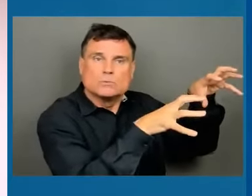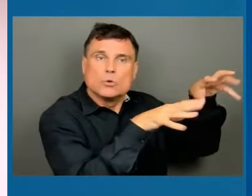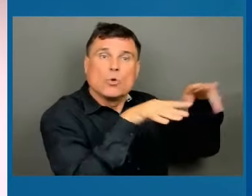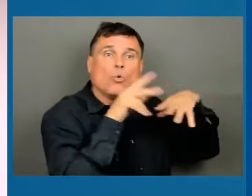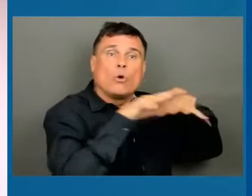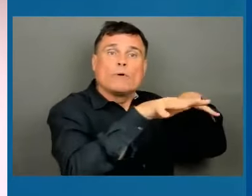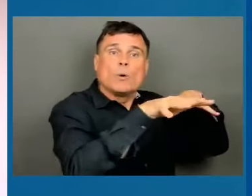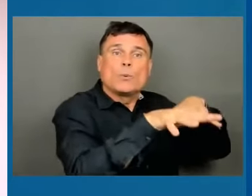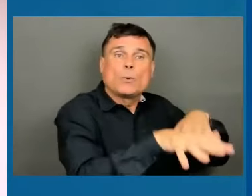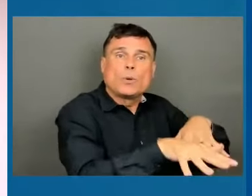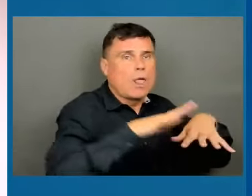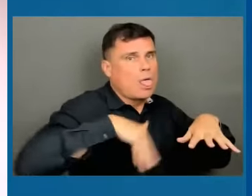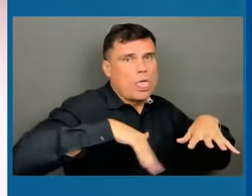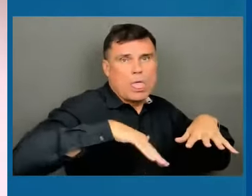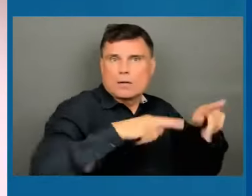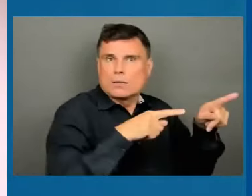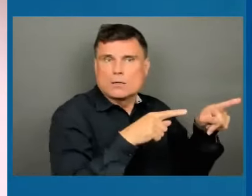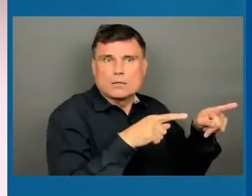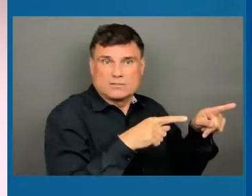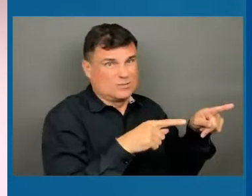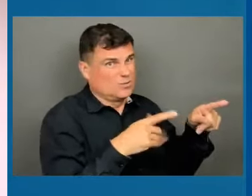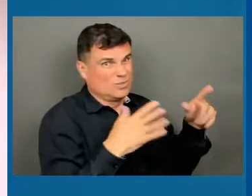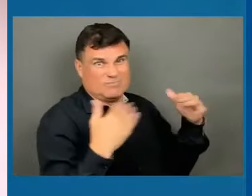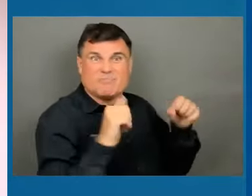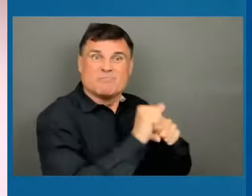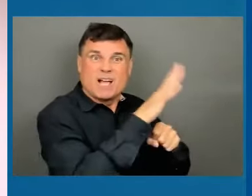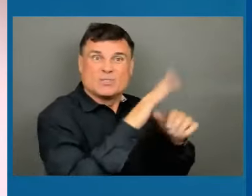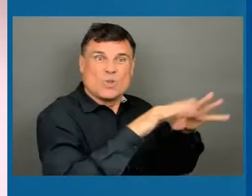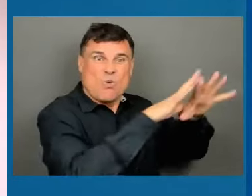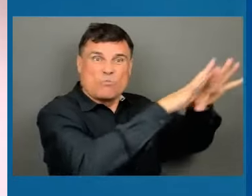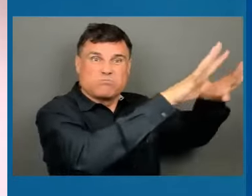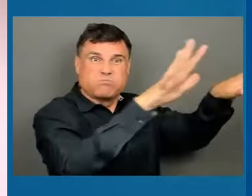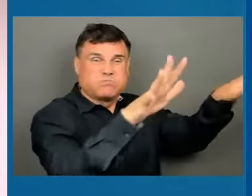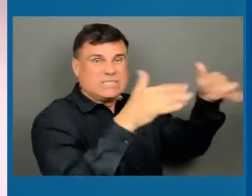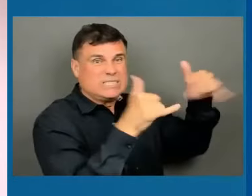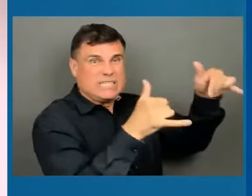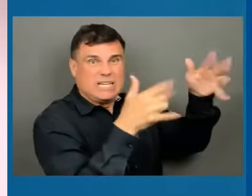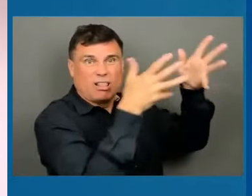good morning area and are expecting to see high flows as